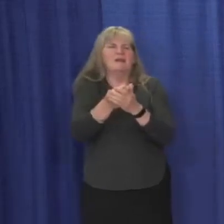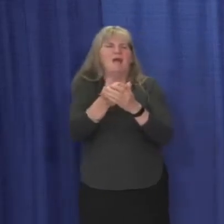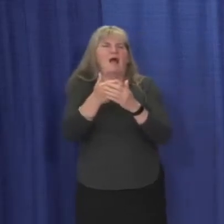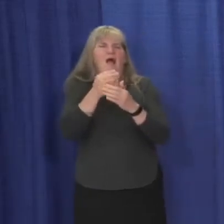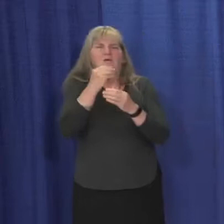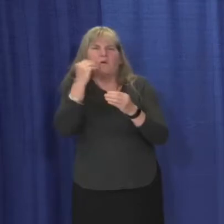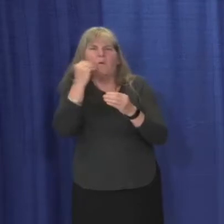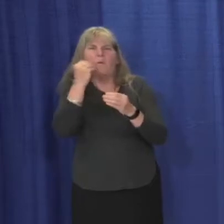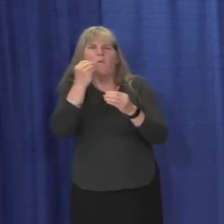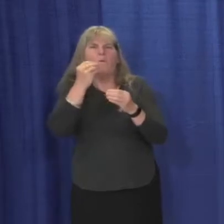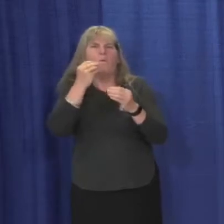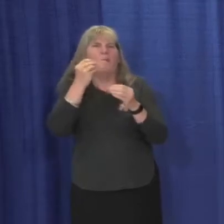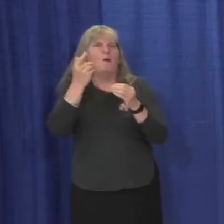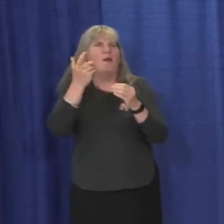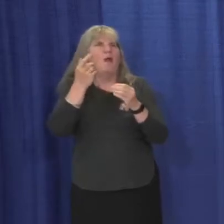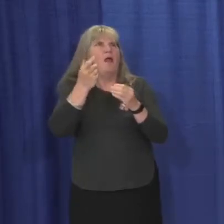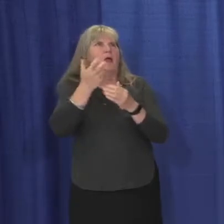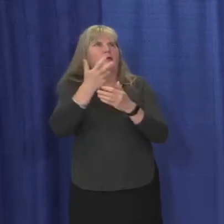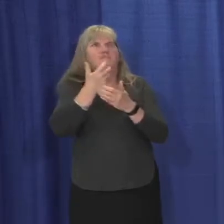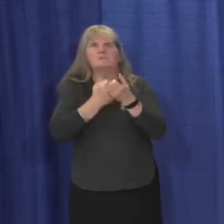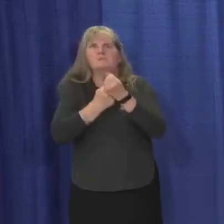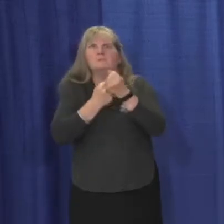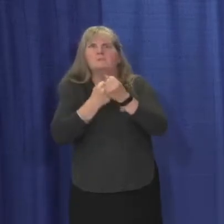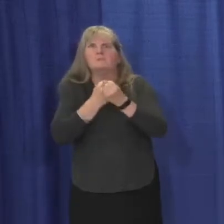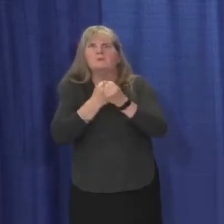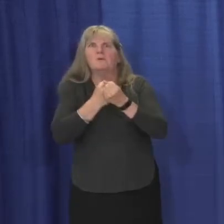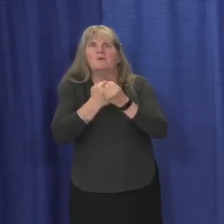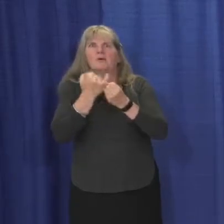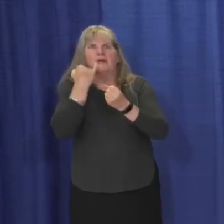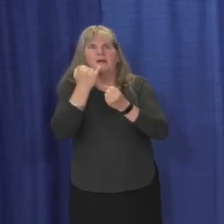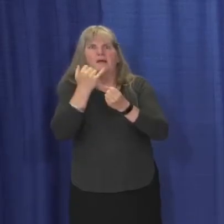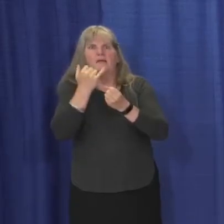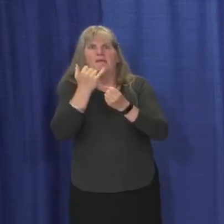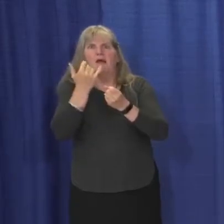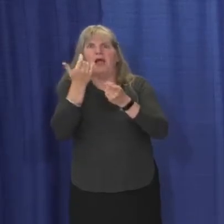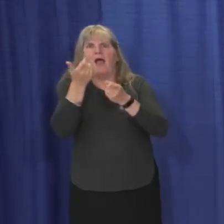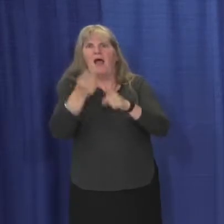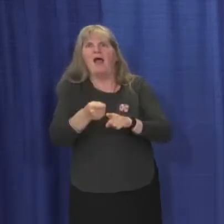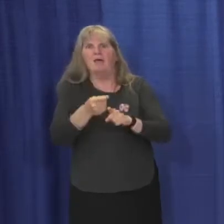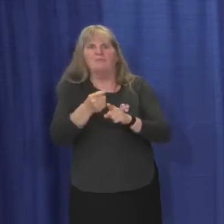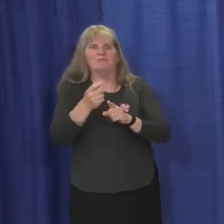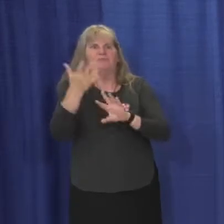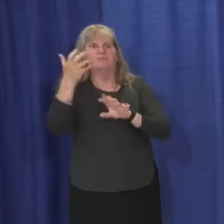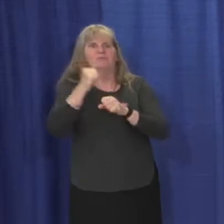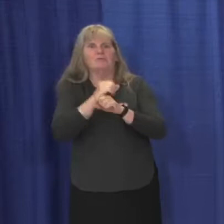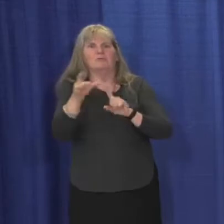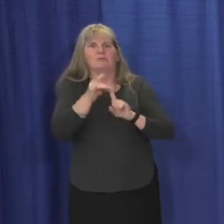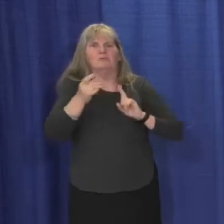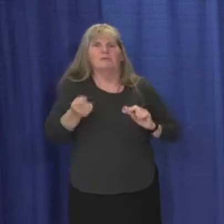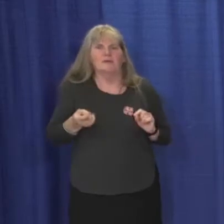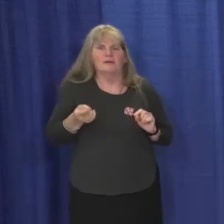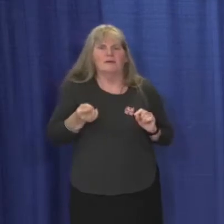socioeconomic supports in place to lean on during a time such as this and due to predominantly